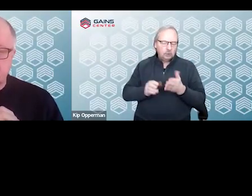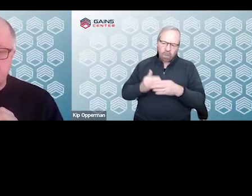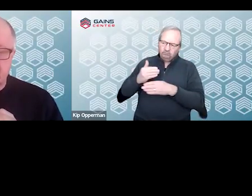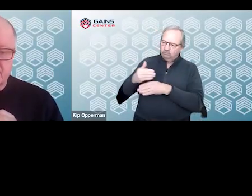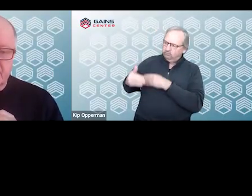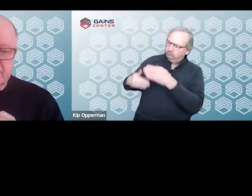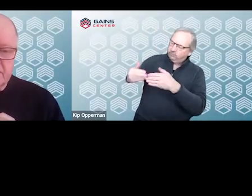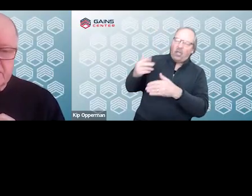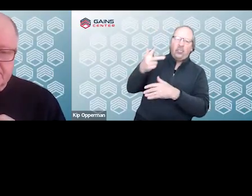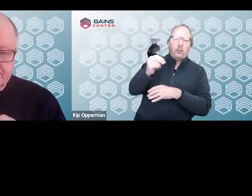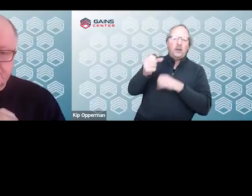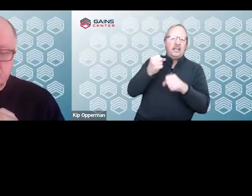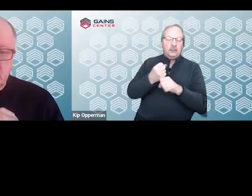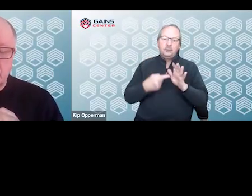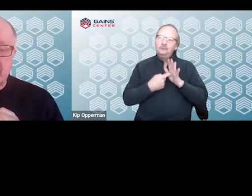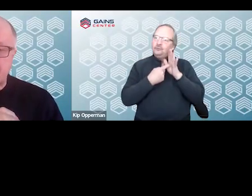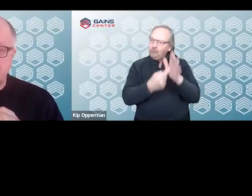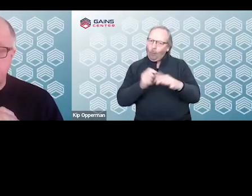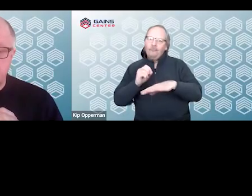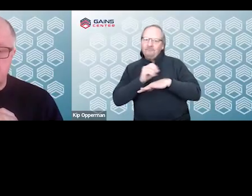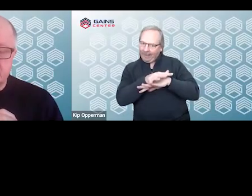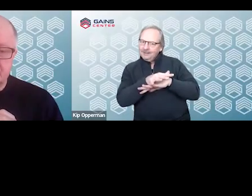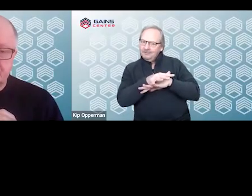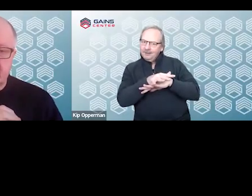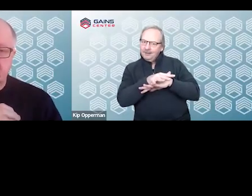demonstrating its effectiveness, but it hasn't been used.